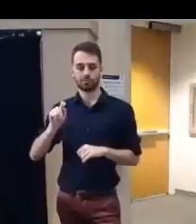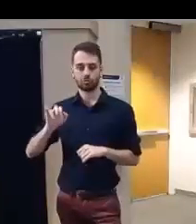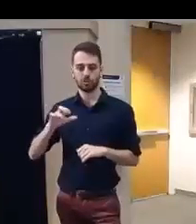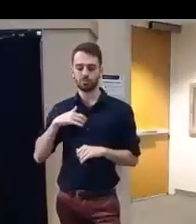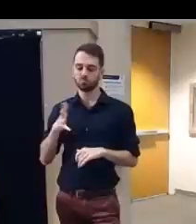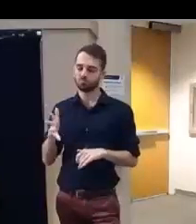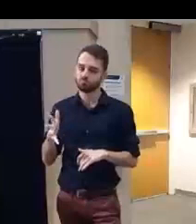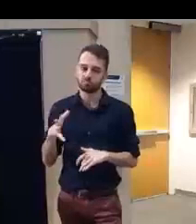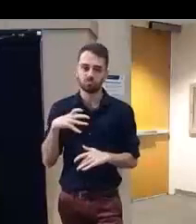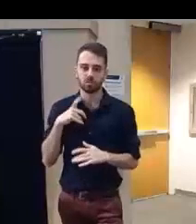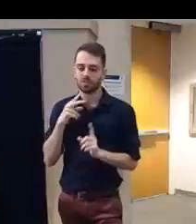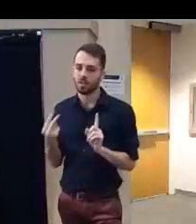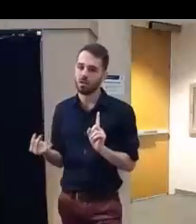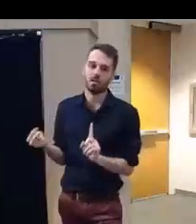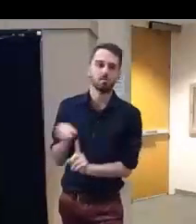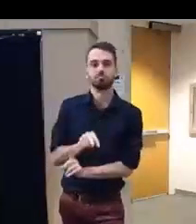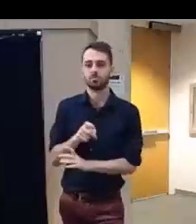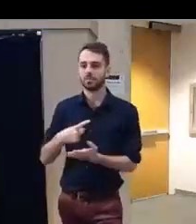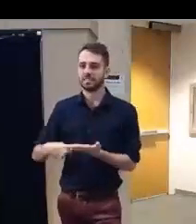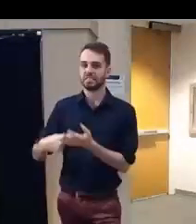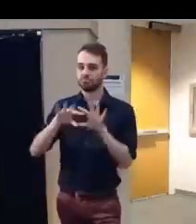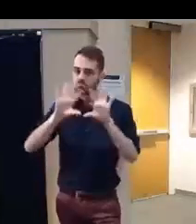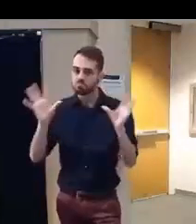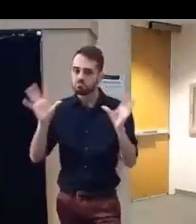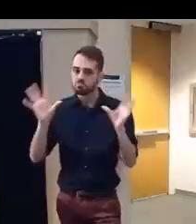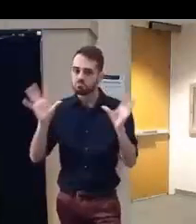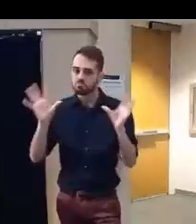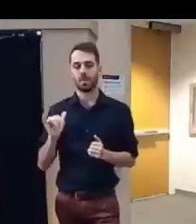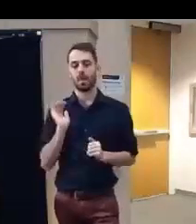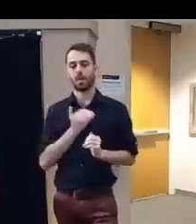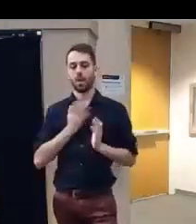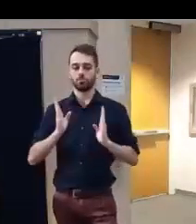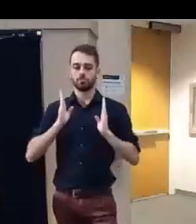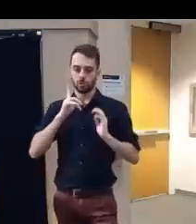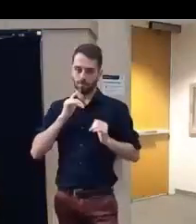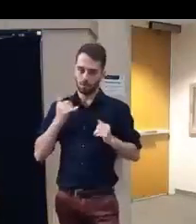think about that carefully and intentionally in in our training and in the work that we do